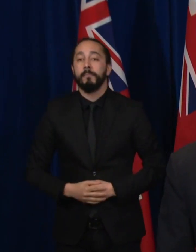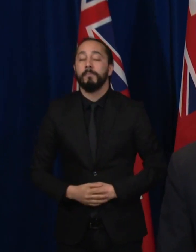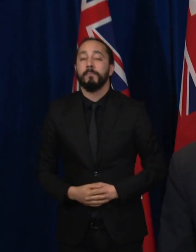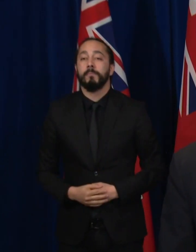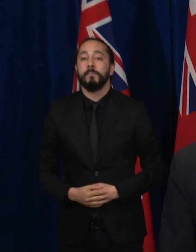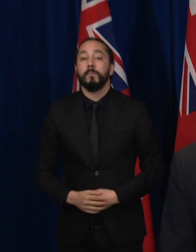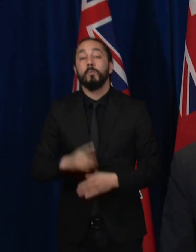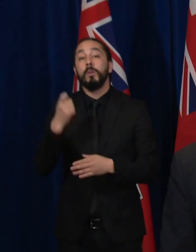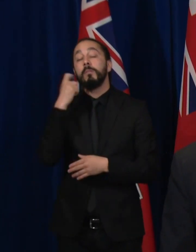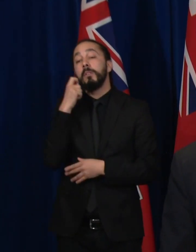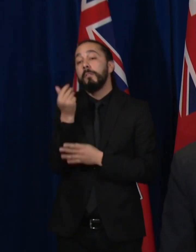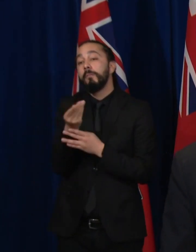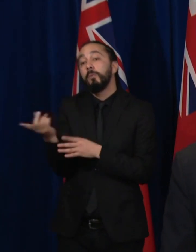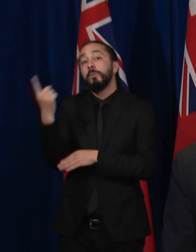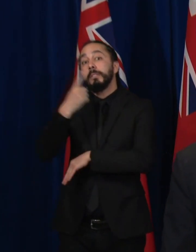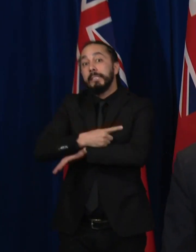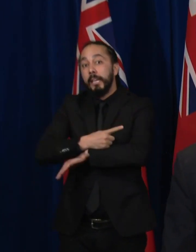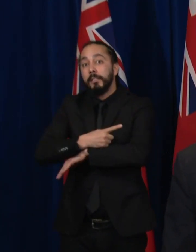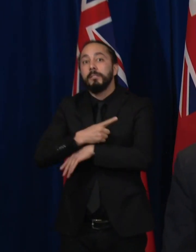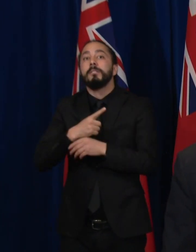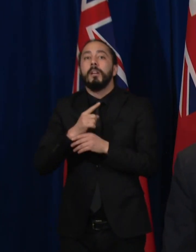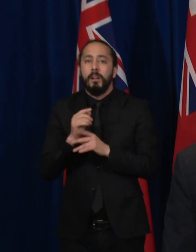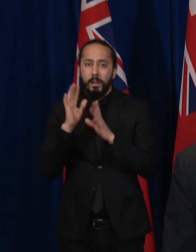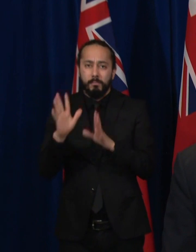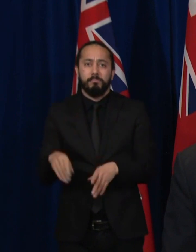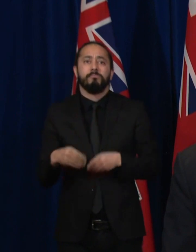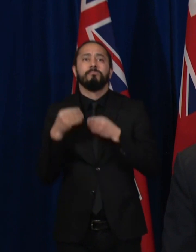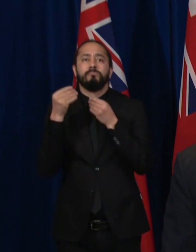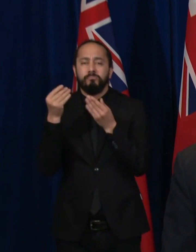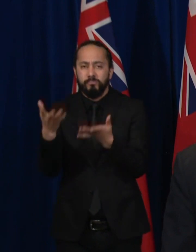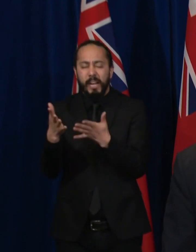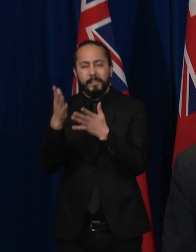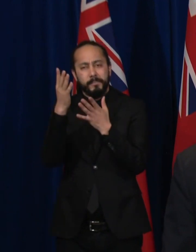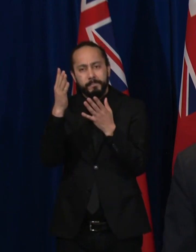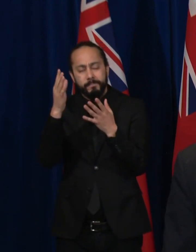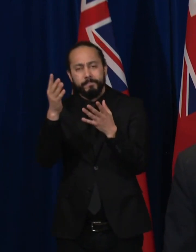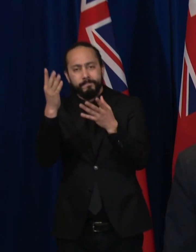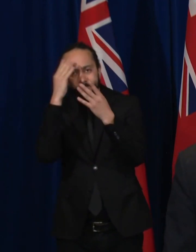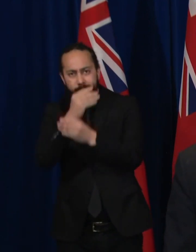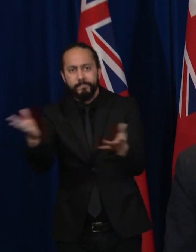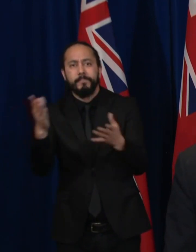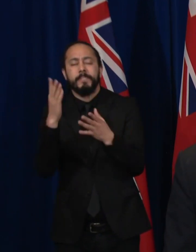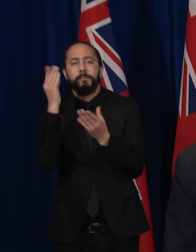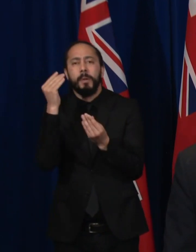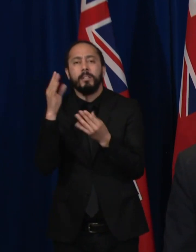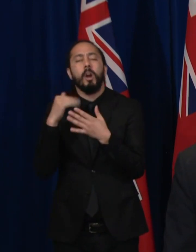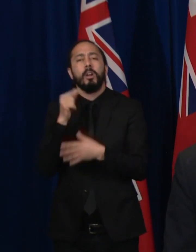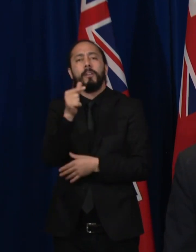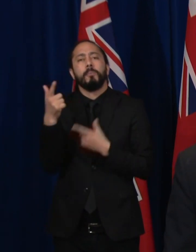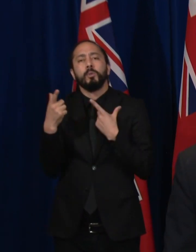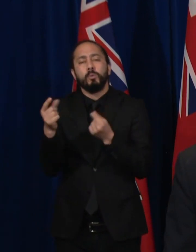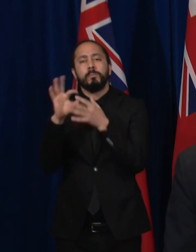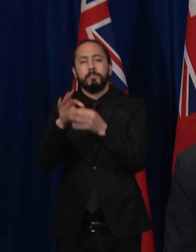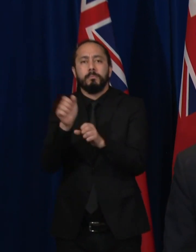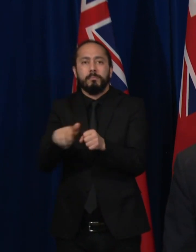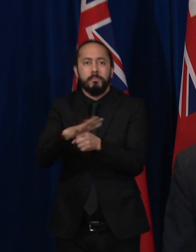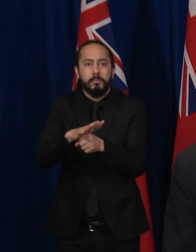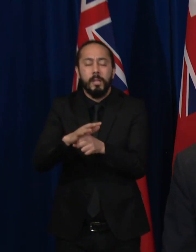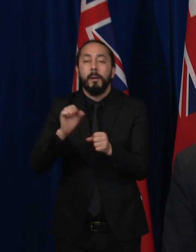government's first steps in the upon this continent, a new nation, conceived in liberty, response to COVID-19 to ensure the health care system, our communities and our economy are well positioned to and dedicated to the proposition that "all men are created equal".